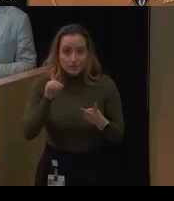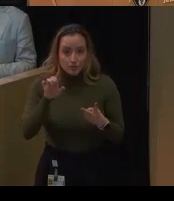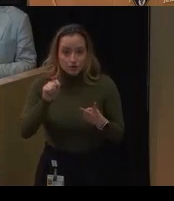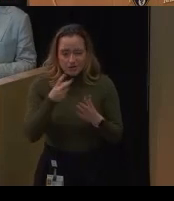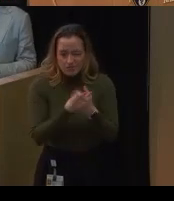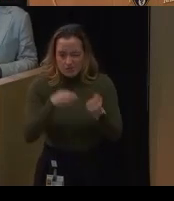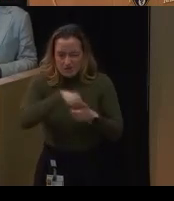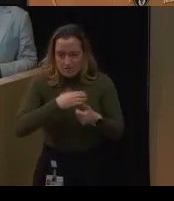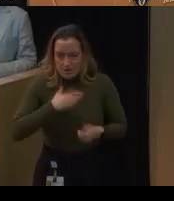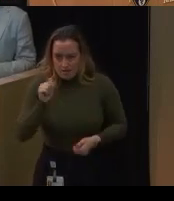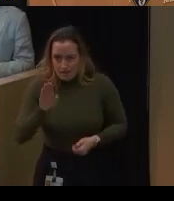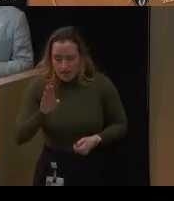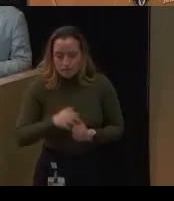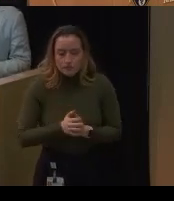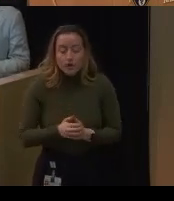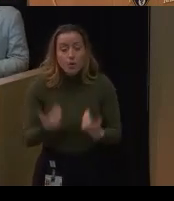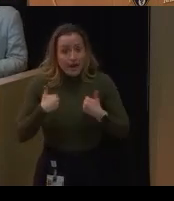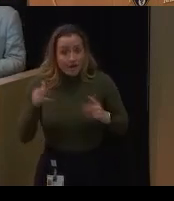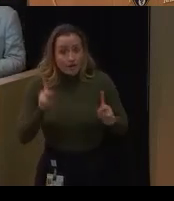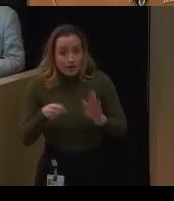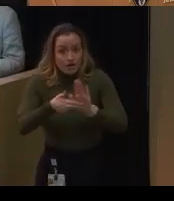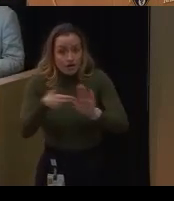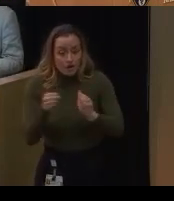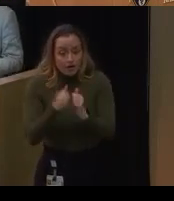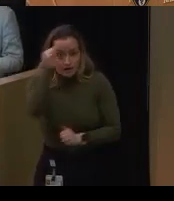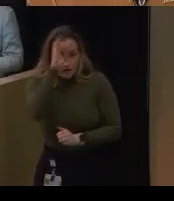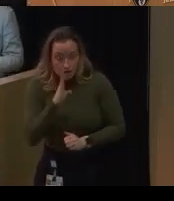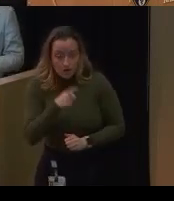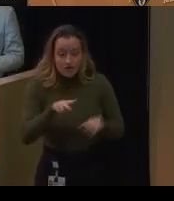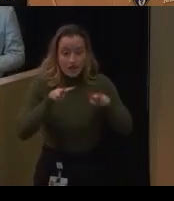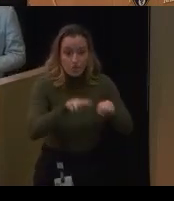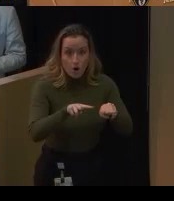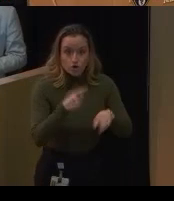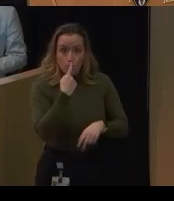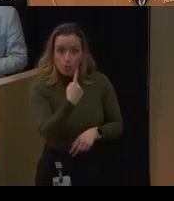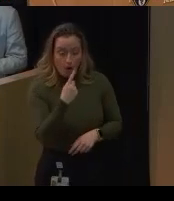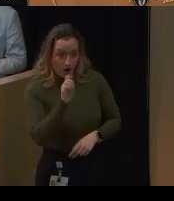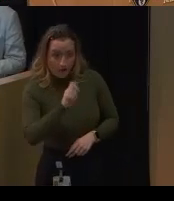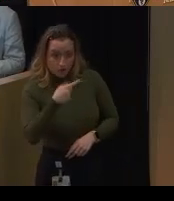um we have people with schizophrenia watch an entire episode of The Office in the scanner